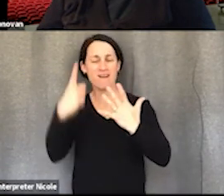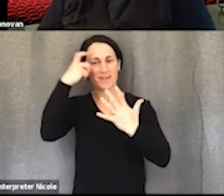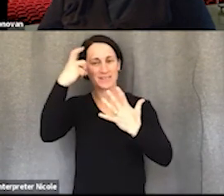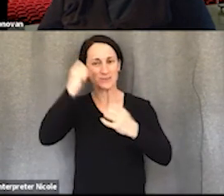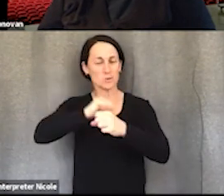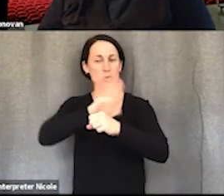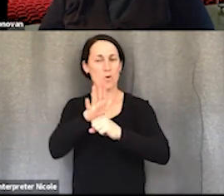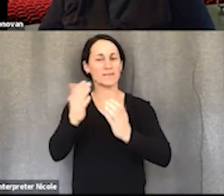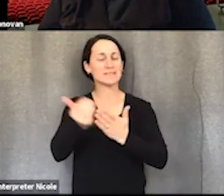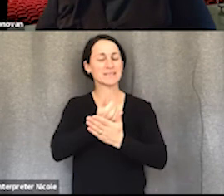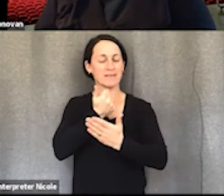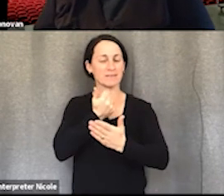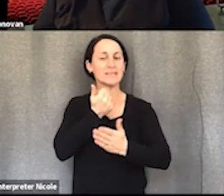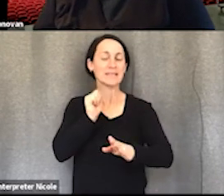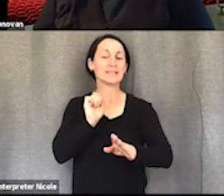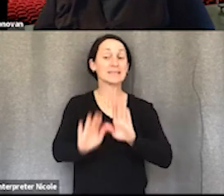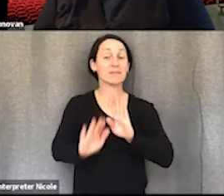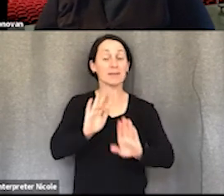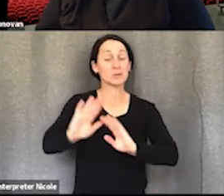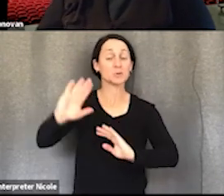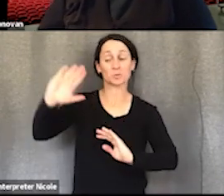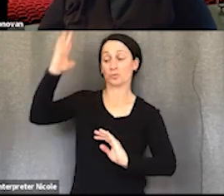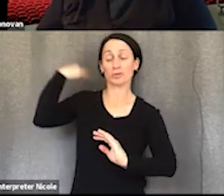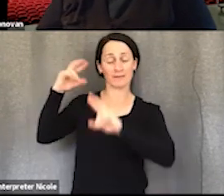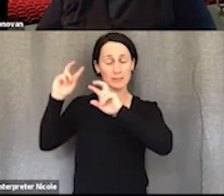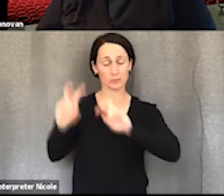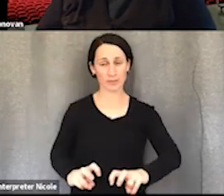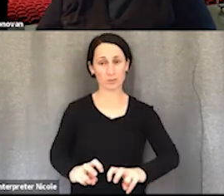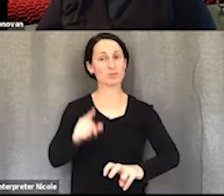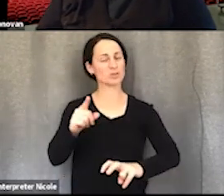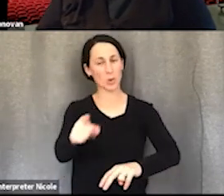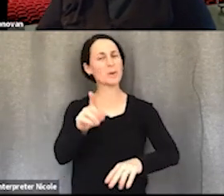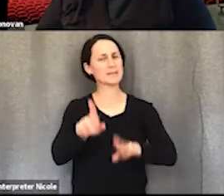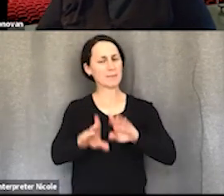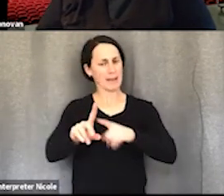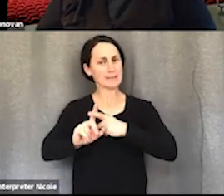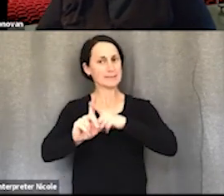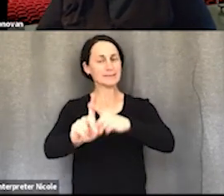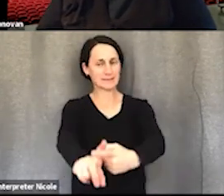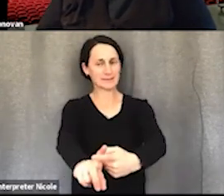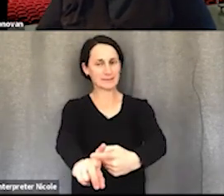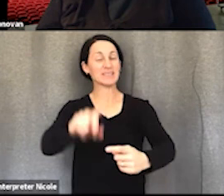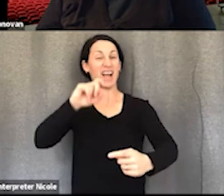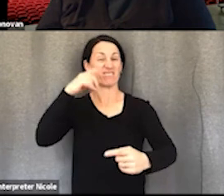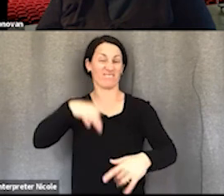when we last did this, so I think those things remain the same and will be the same probably for the foreseeable